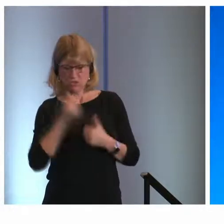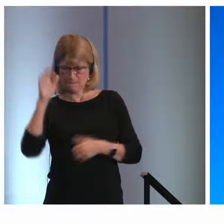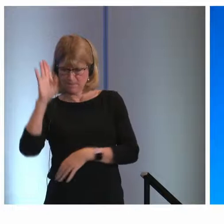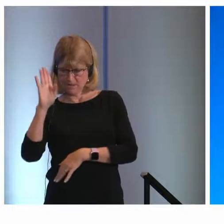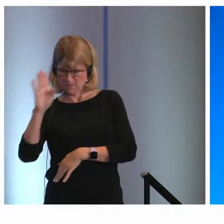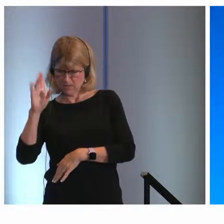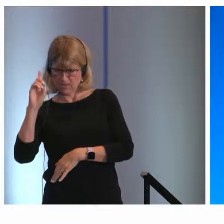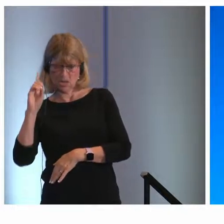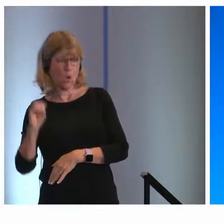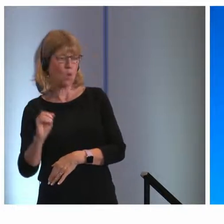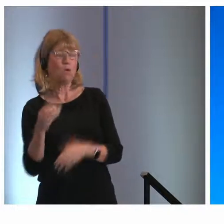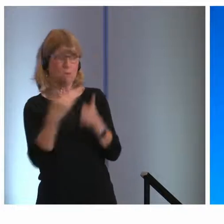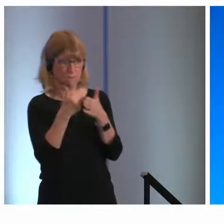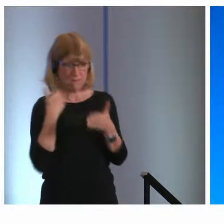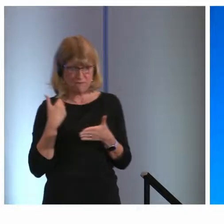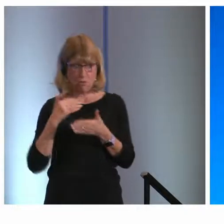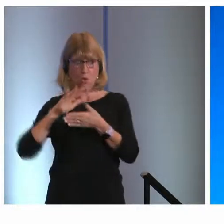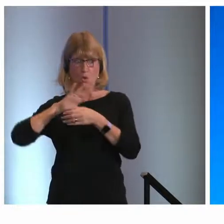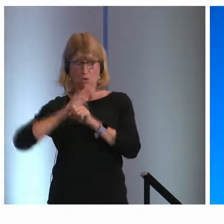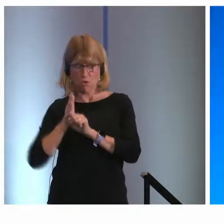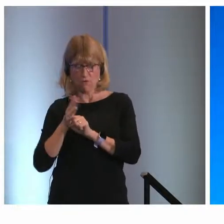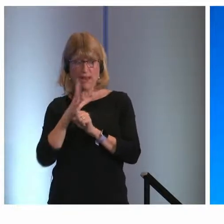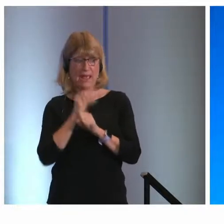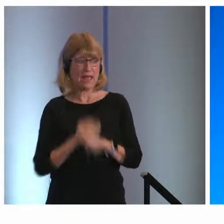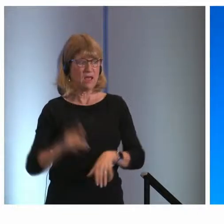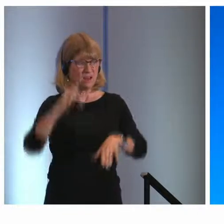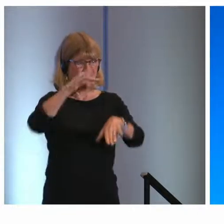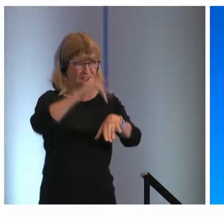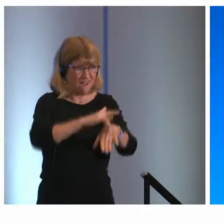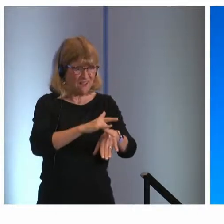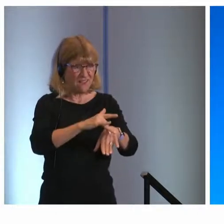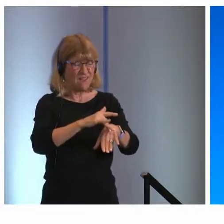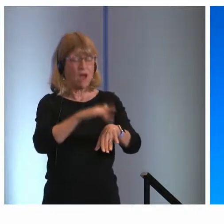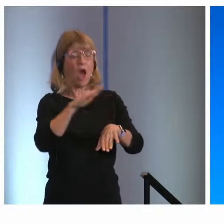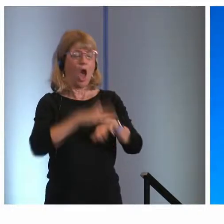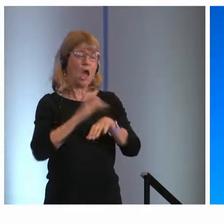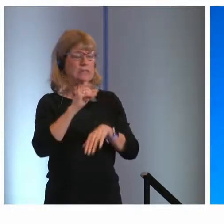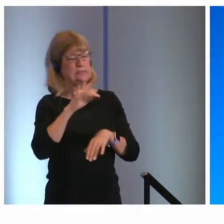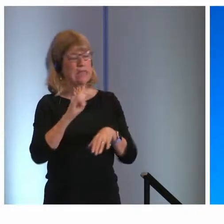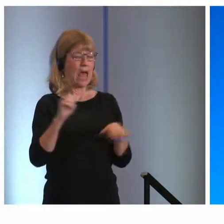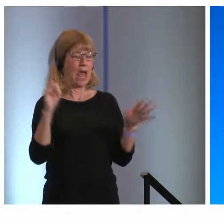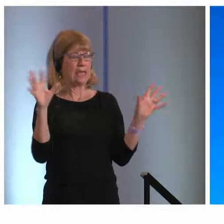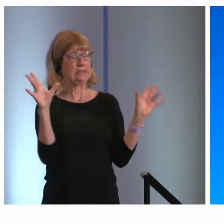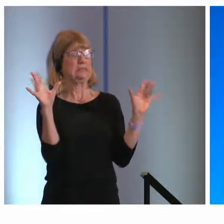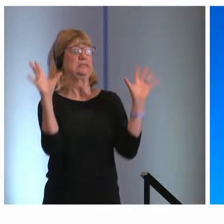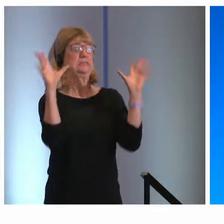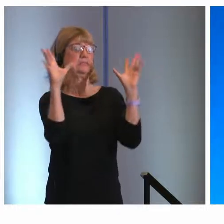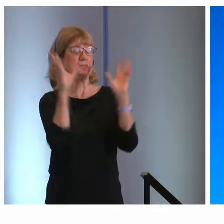BBDO is one of the world's largest advertising agencies,